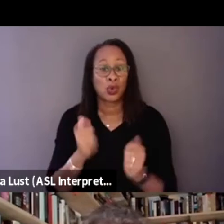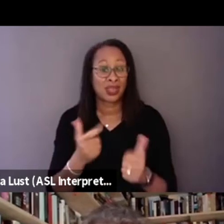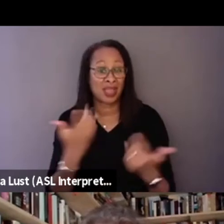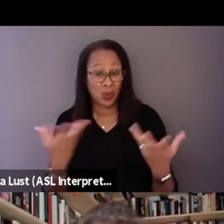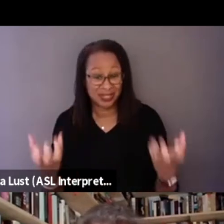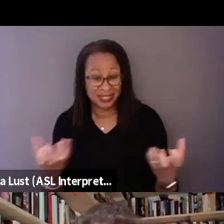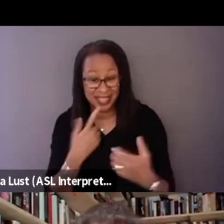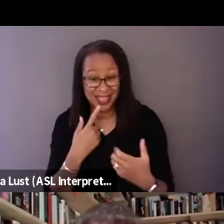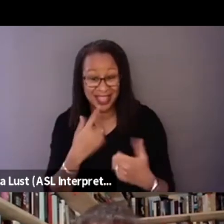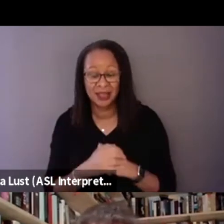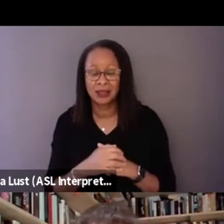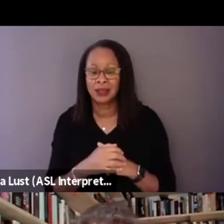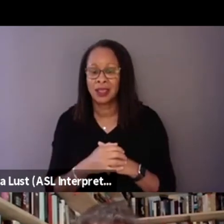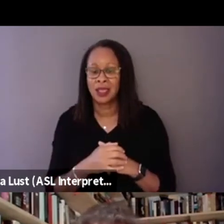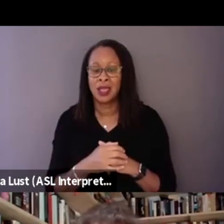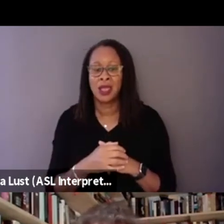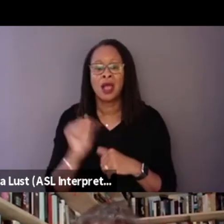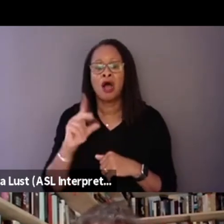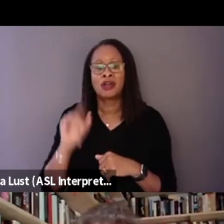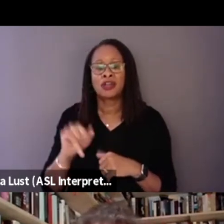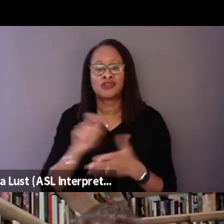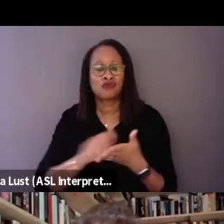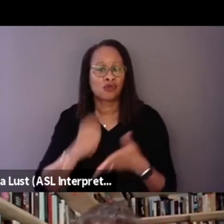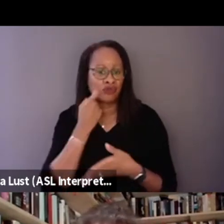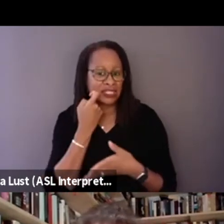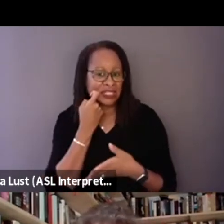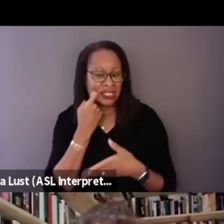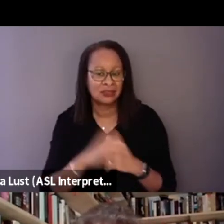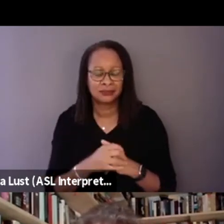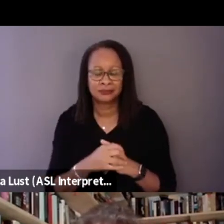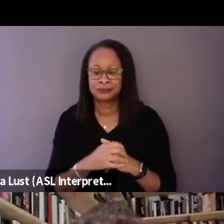Ady wrote recently and I think it's true.